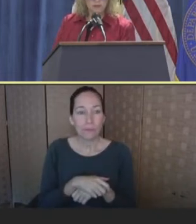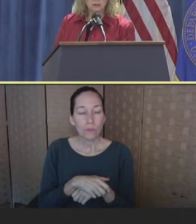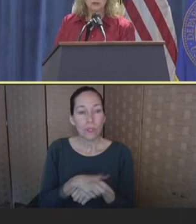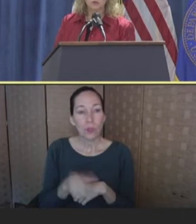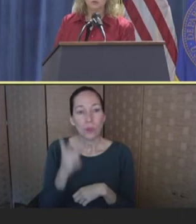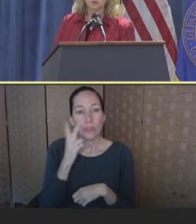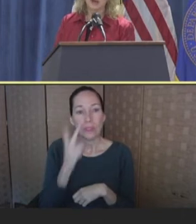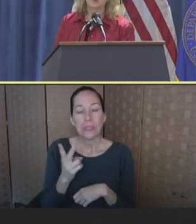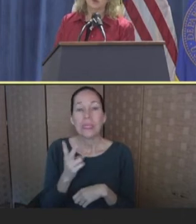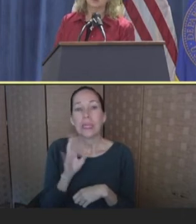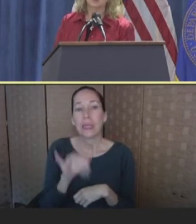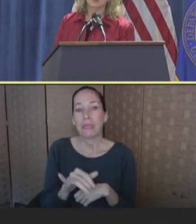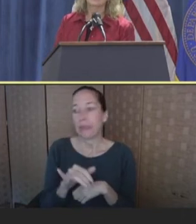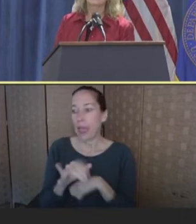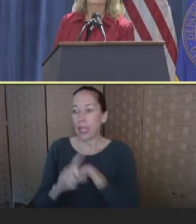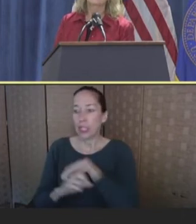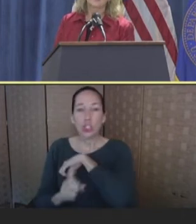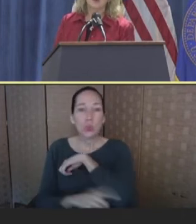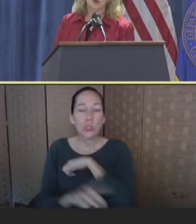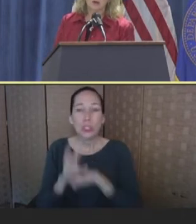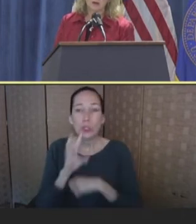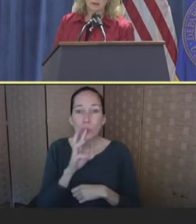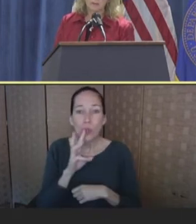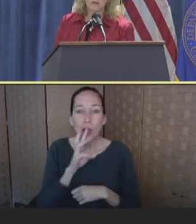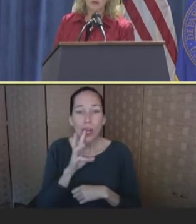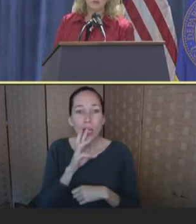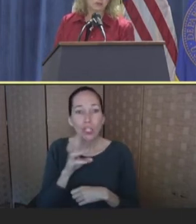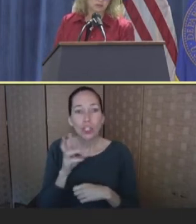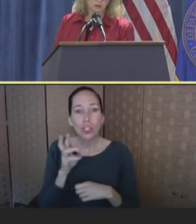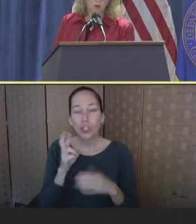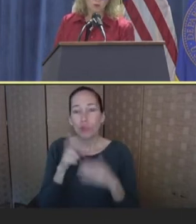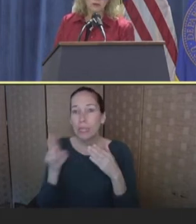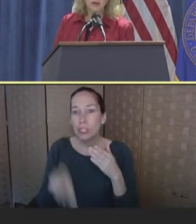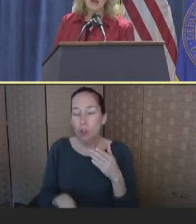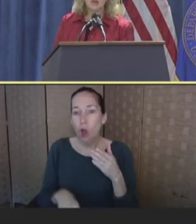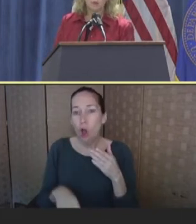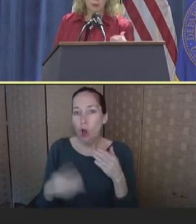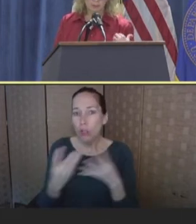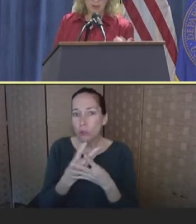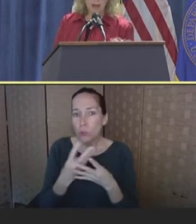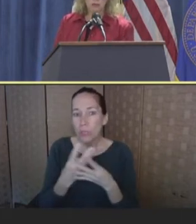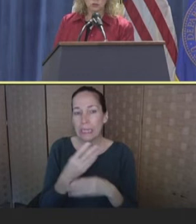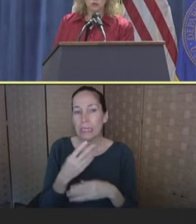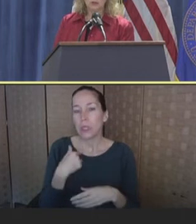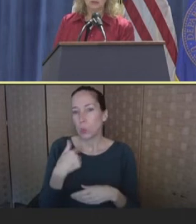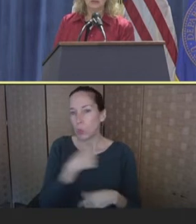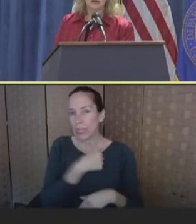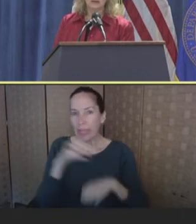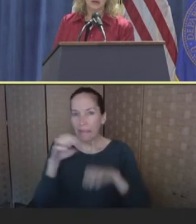of course, we had the wastewater from our evaluations of COVID, and we went back historically,